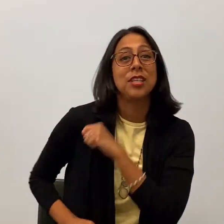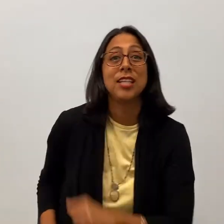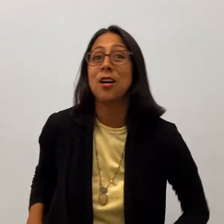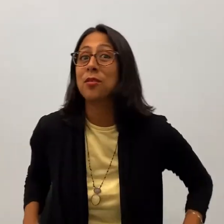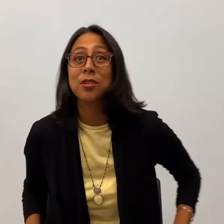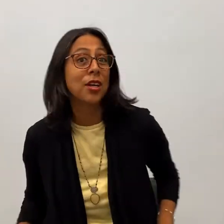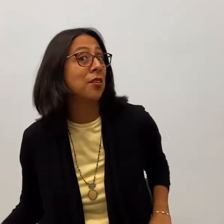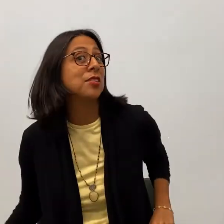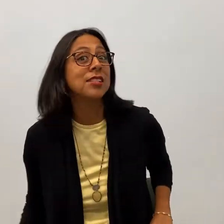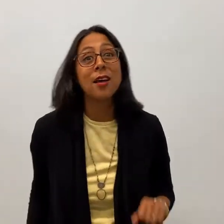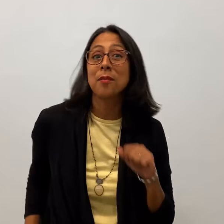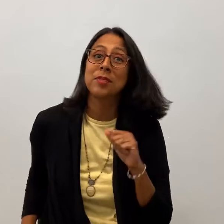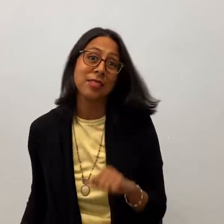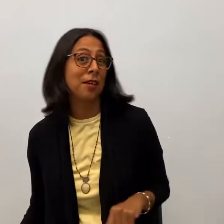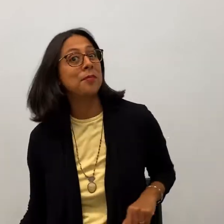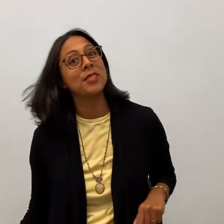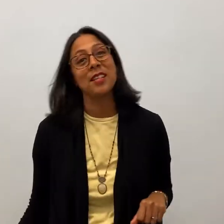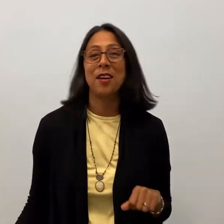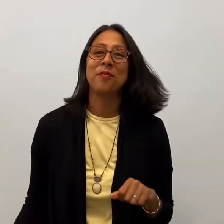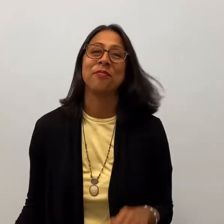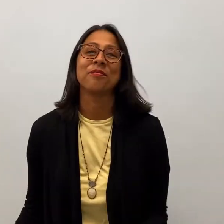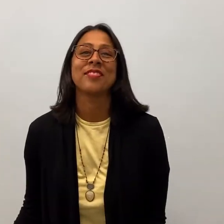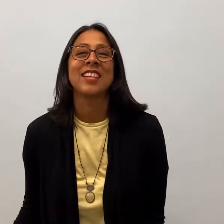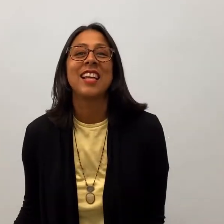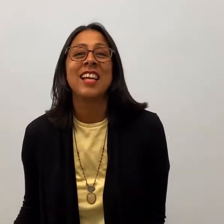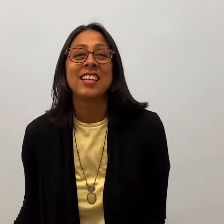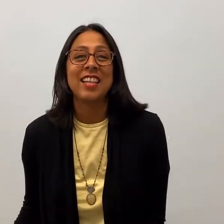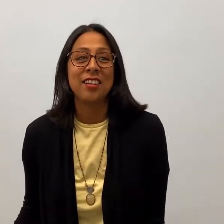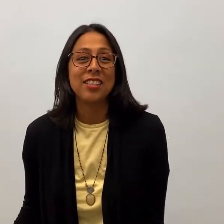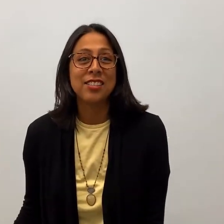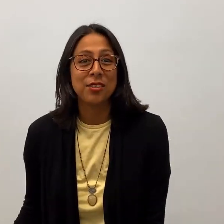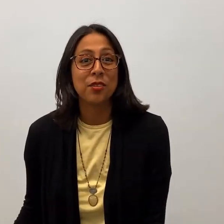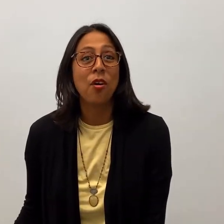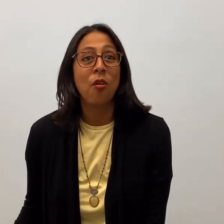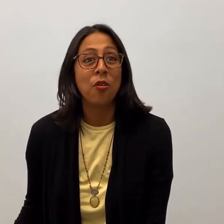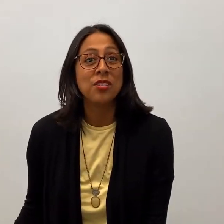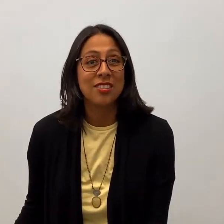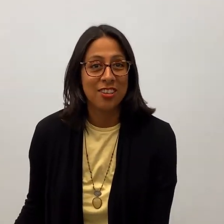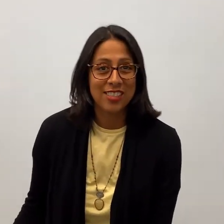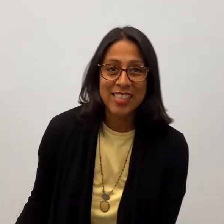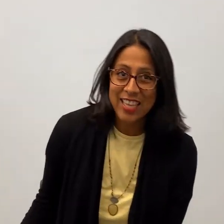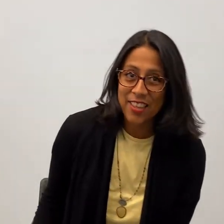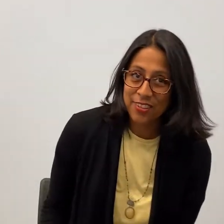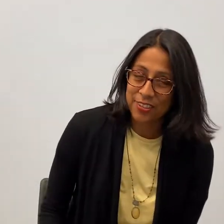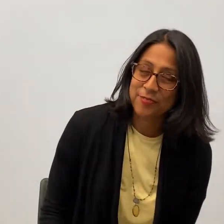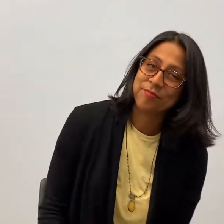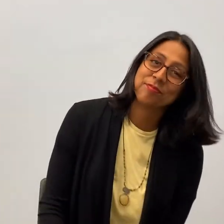They don’t go stomp stomp stomp. Now let’s do the whole song together!